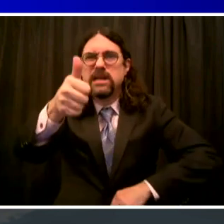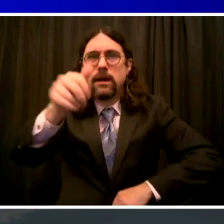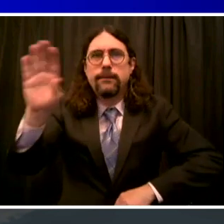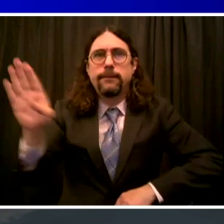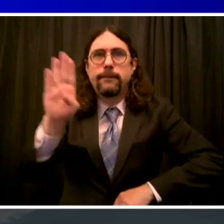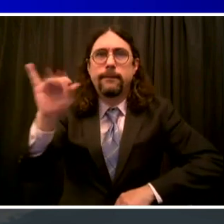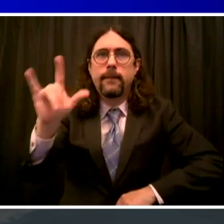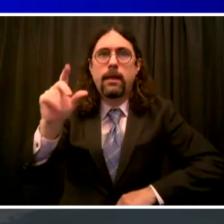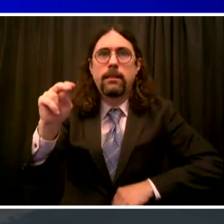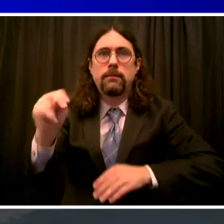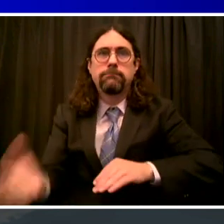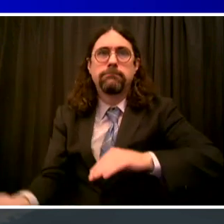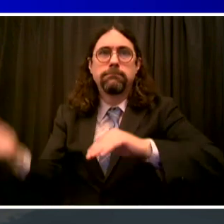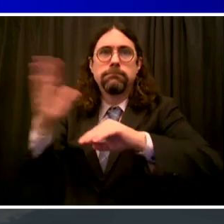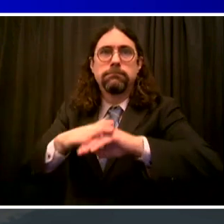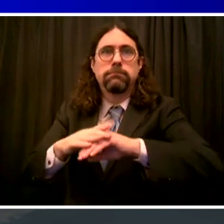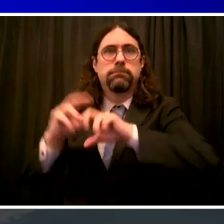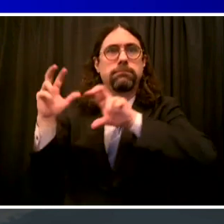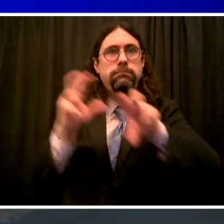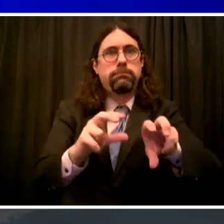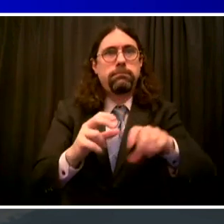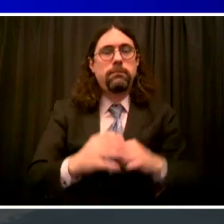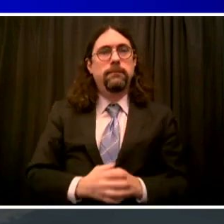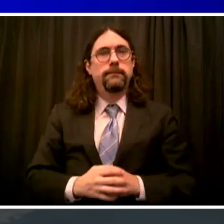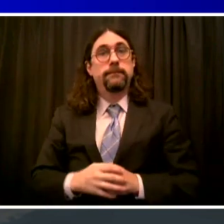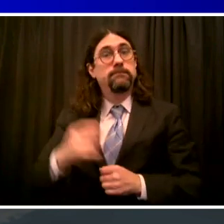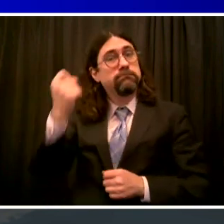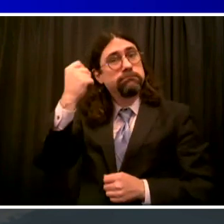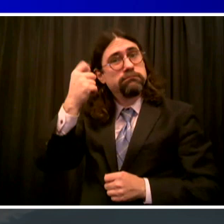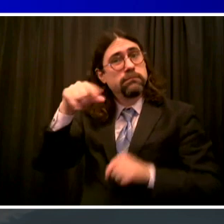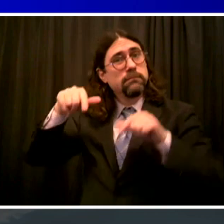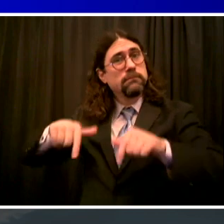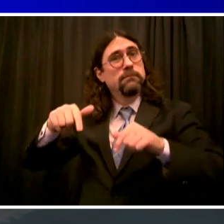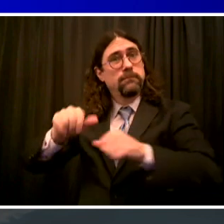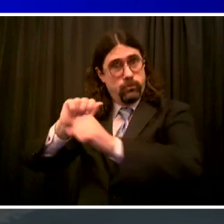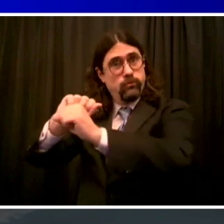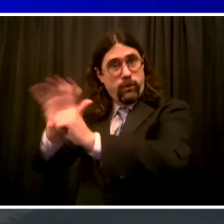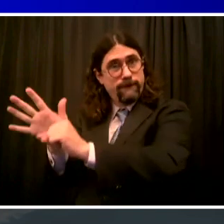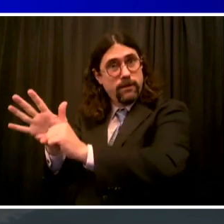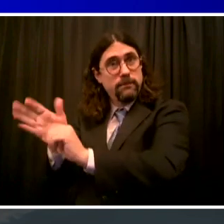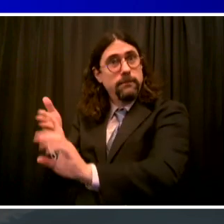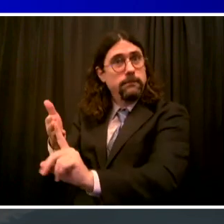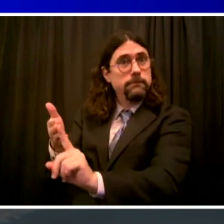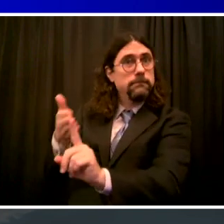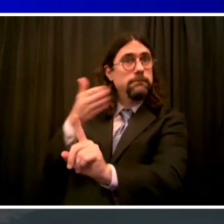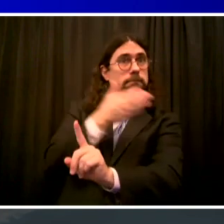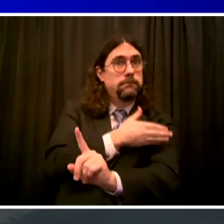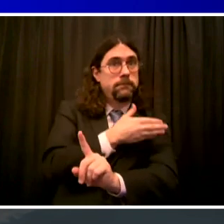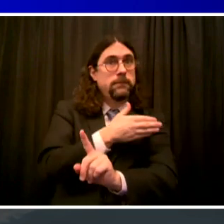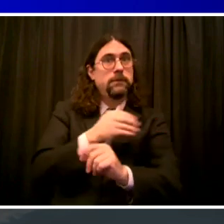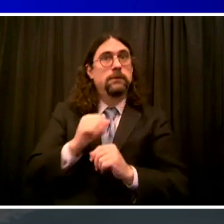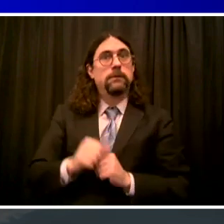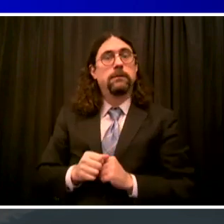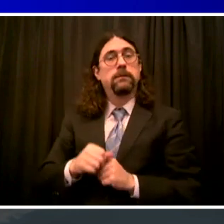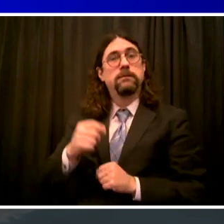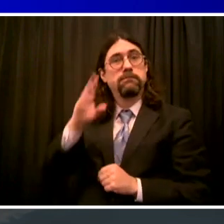U,YO ORU ESTIMATE SWA BFOERE COVID-19, 1 MILLION OR MORE